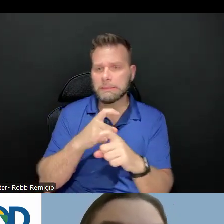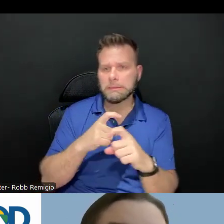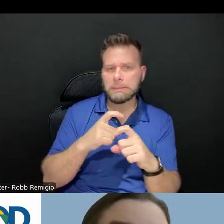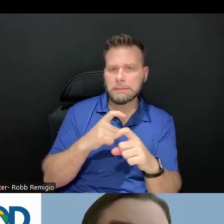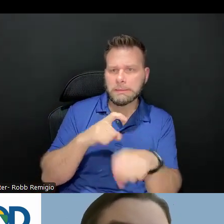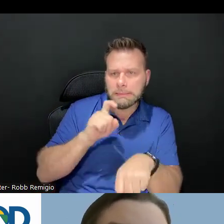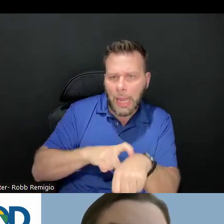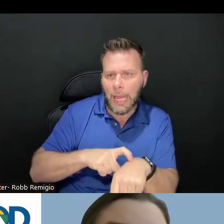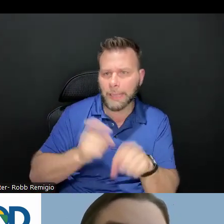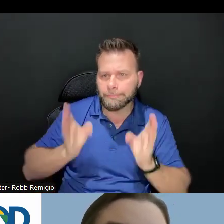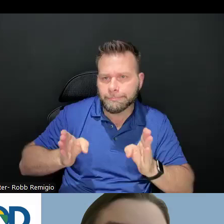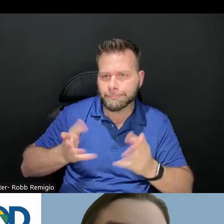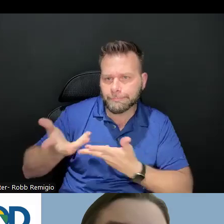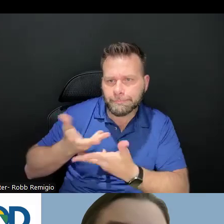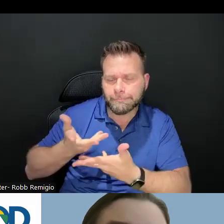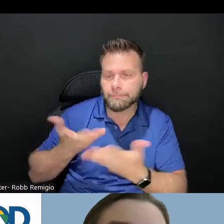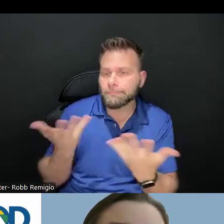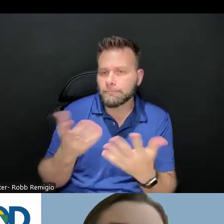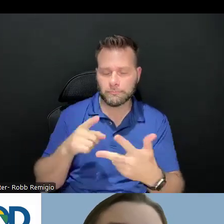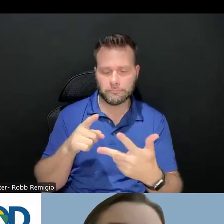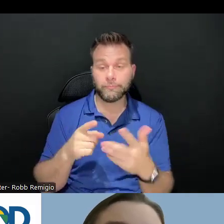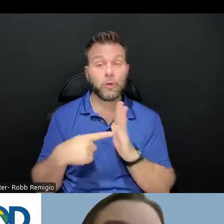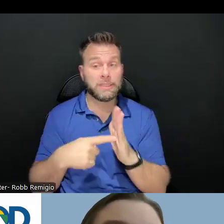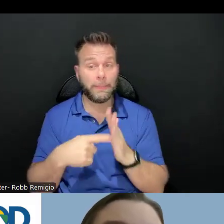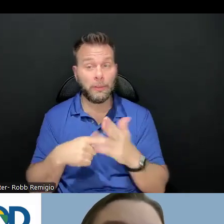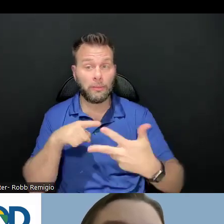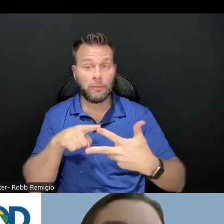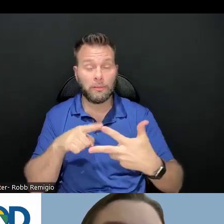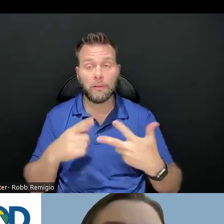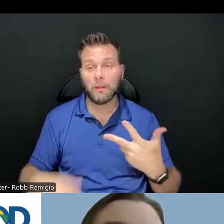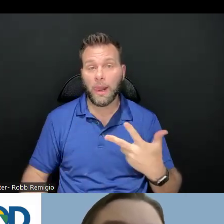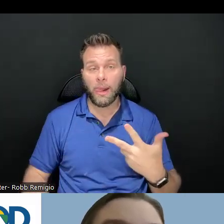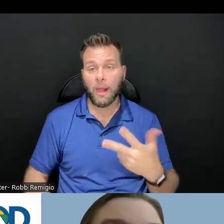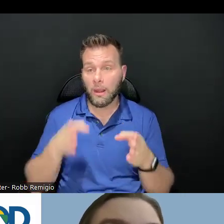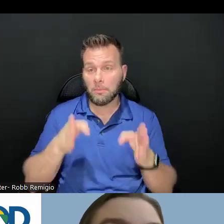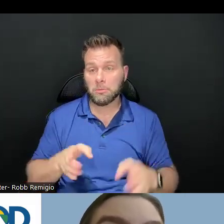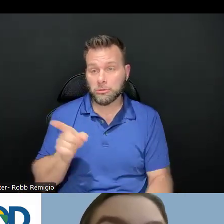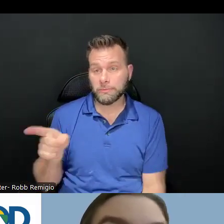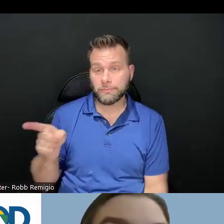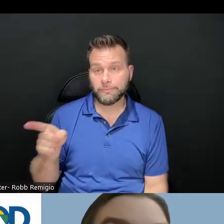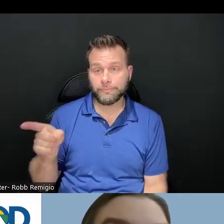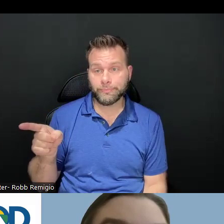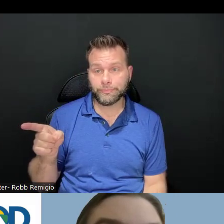The complexity, nature, length Right, and so if somebody -- you know, for instance, somebody